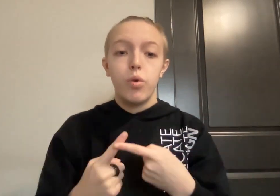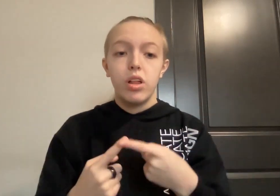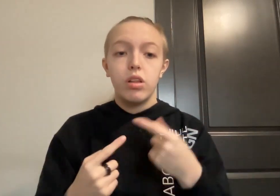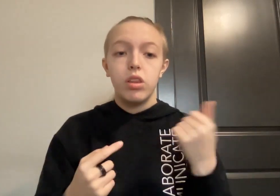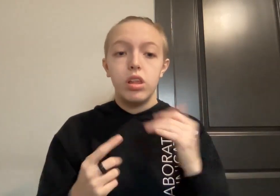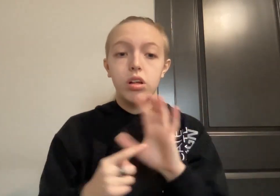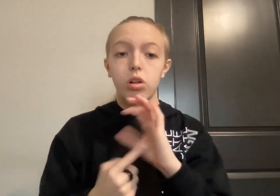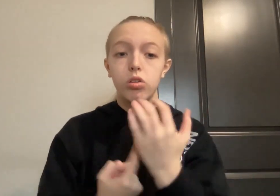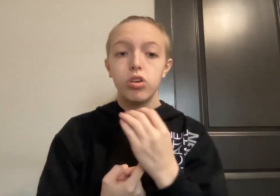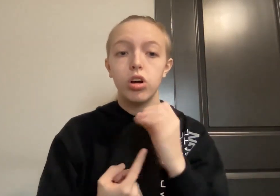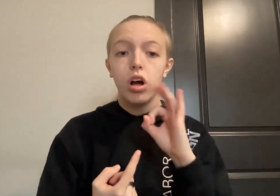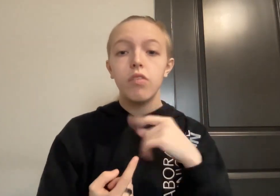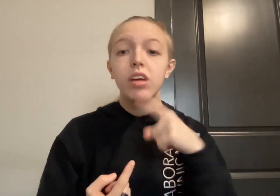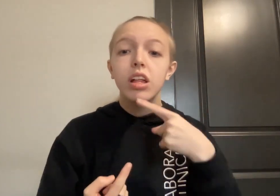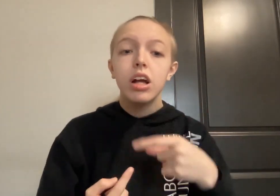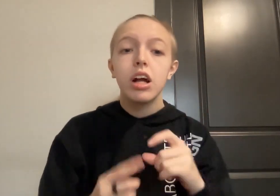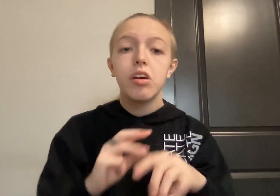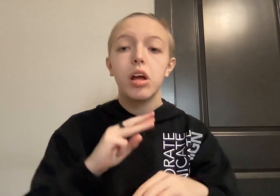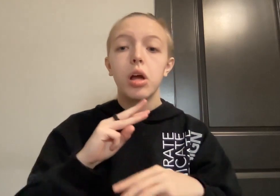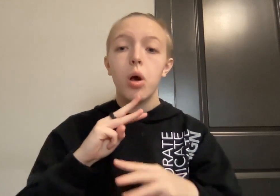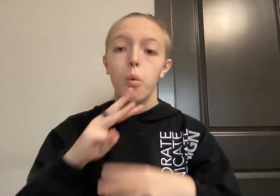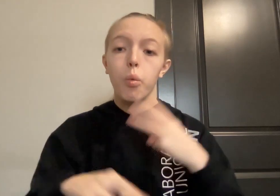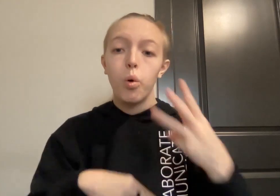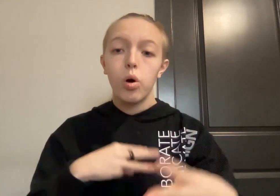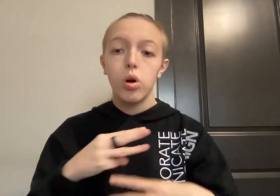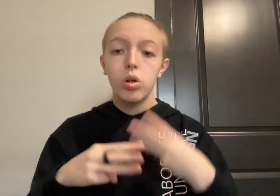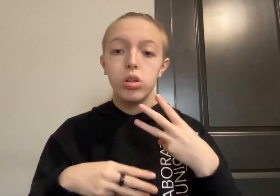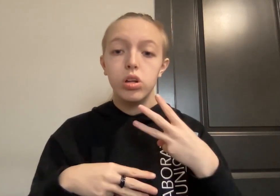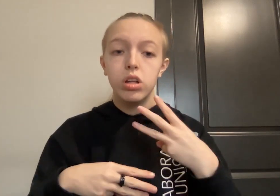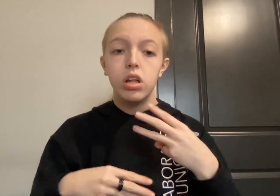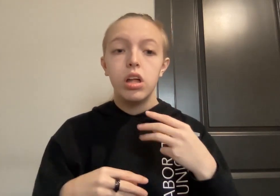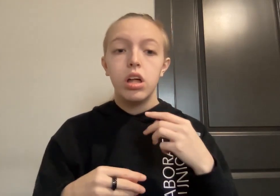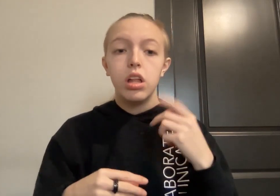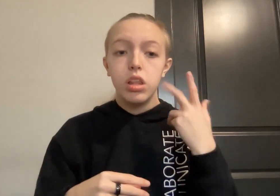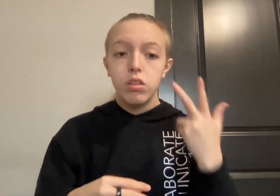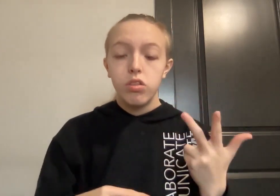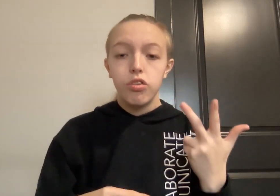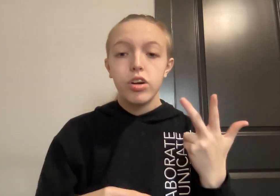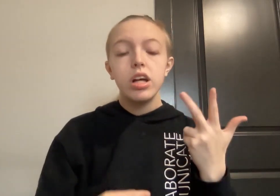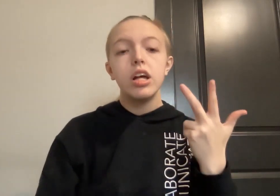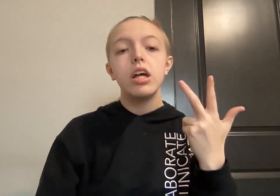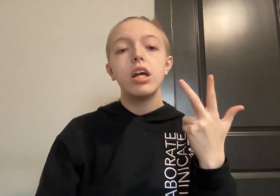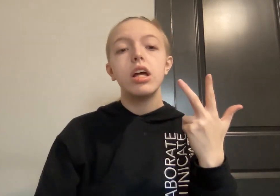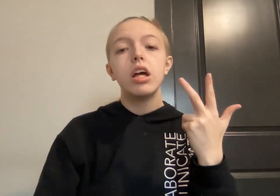than the culture of the hearing world. The three